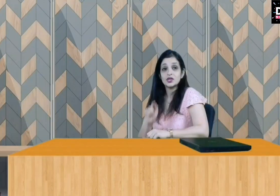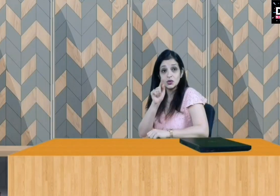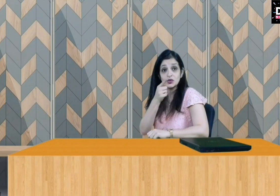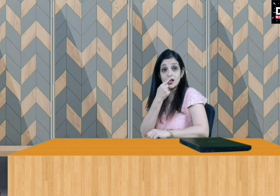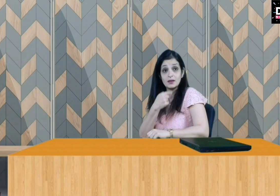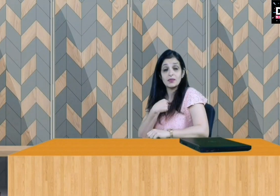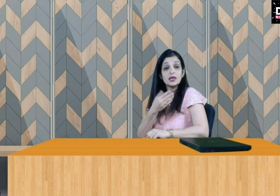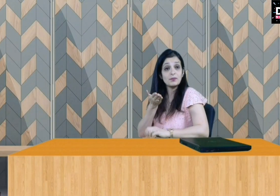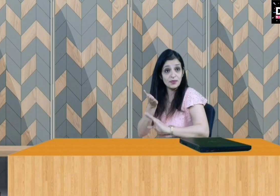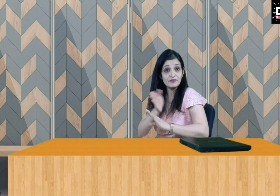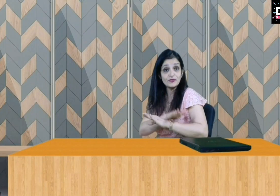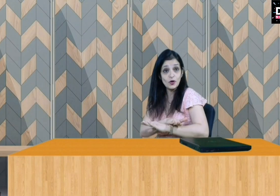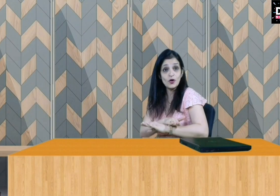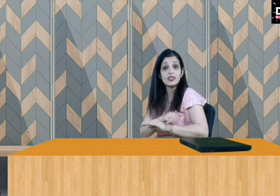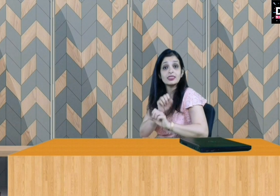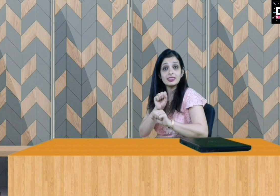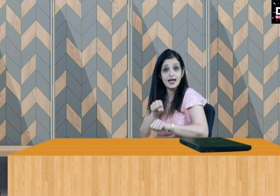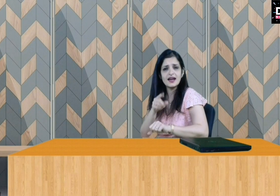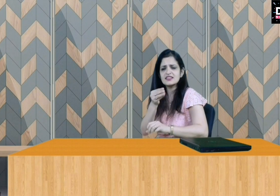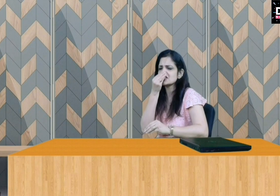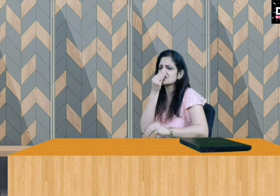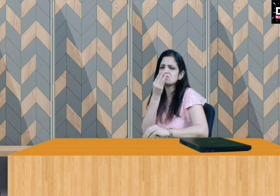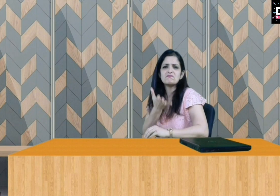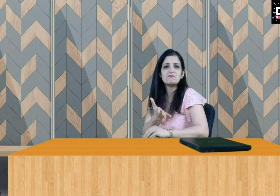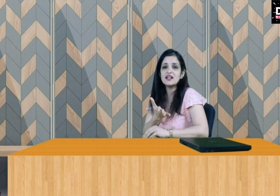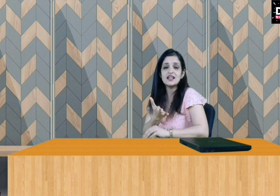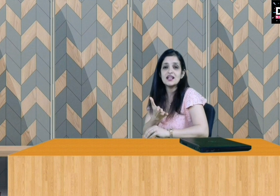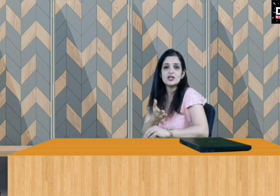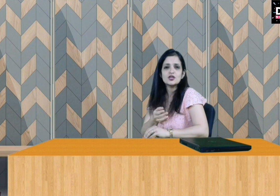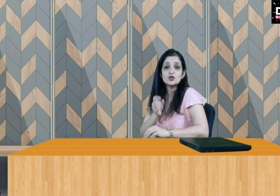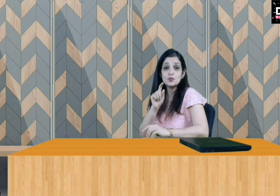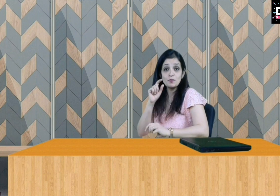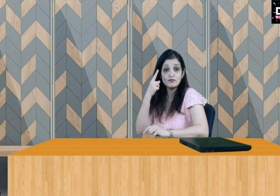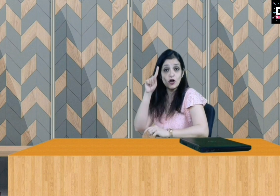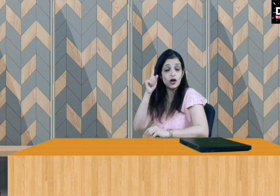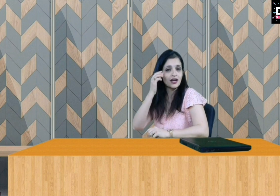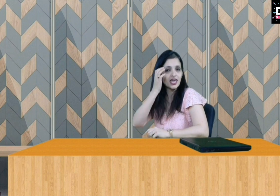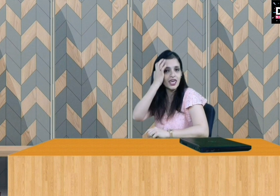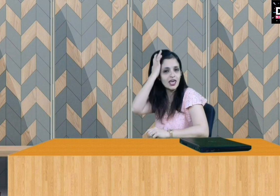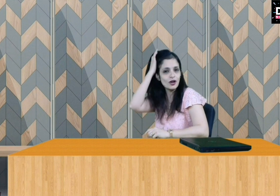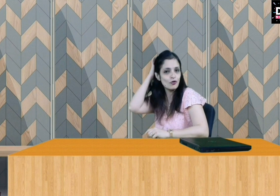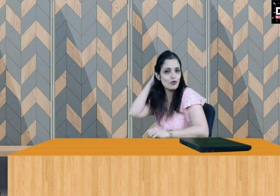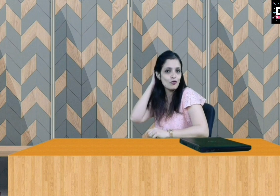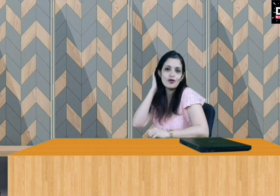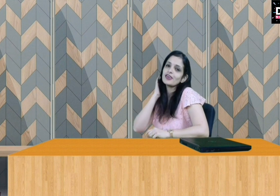You should have told me before that it is simple to become heroine